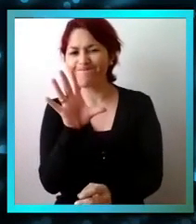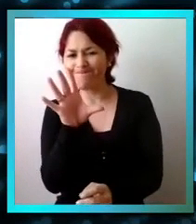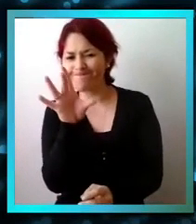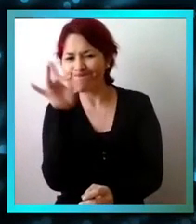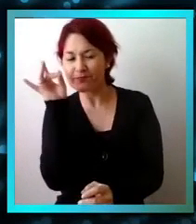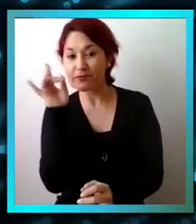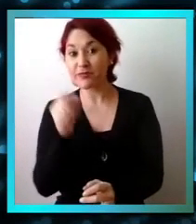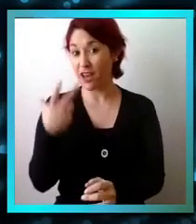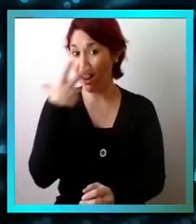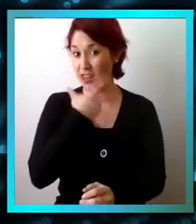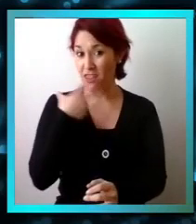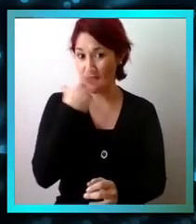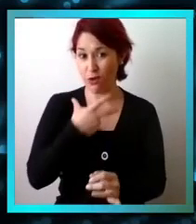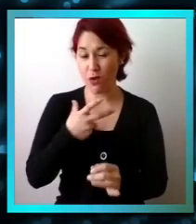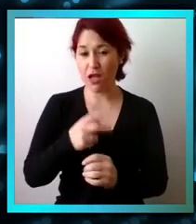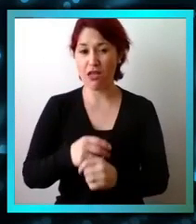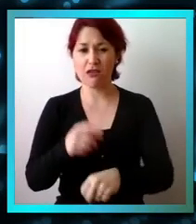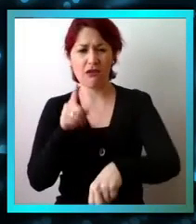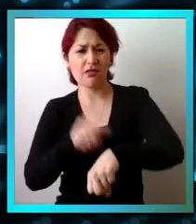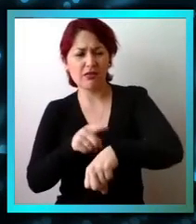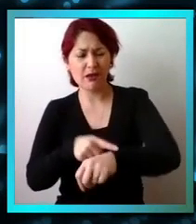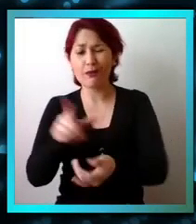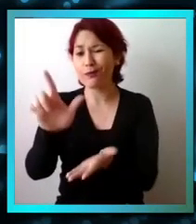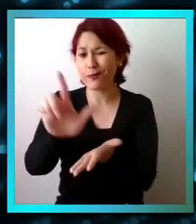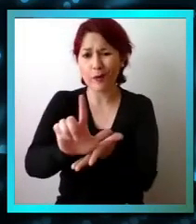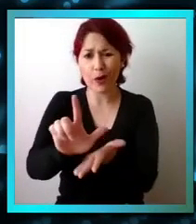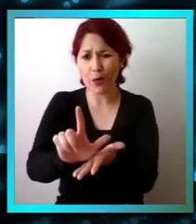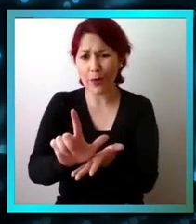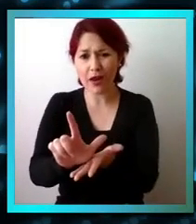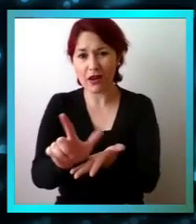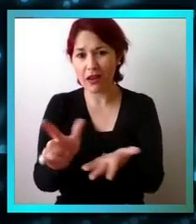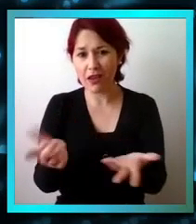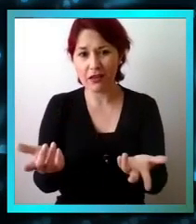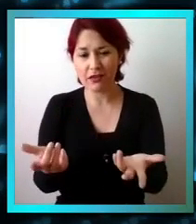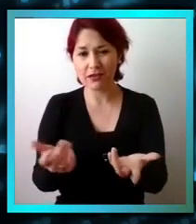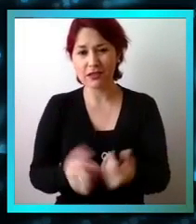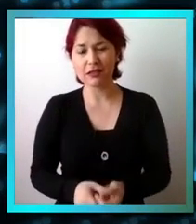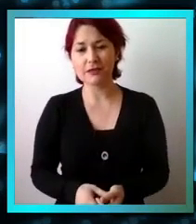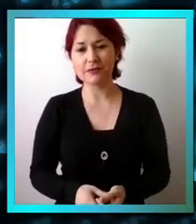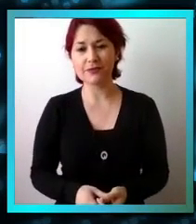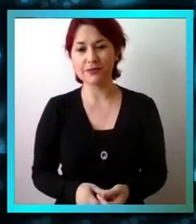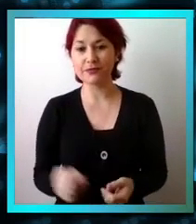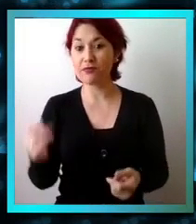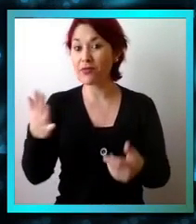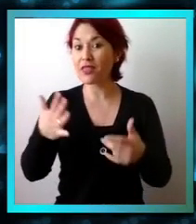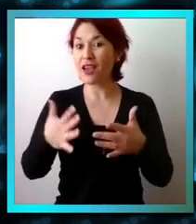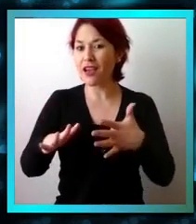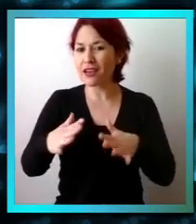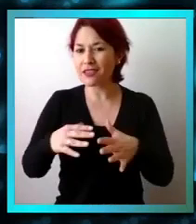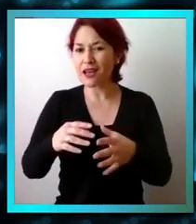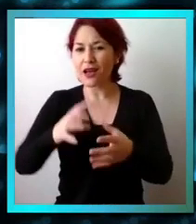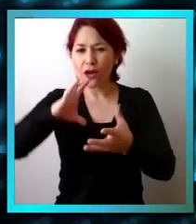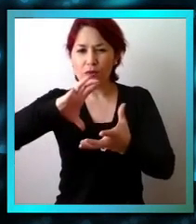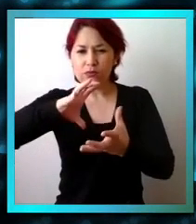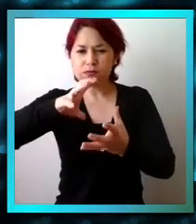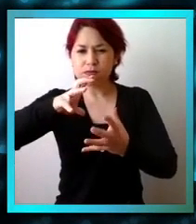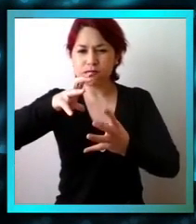uh we can see the time zones uh they operate in uh sometimes they have they do some mistakes which uh